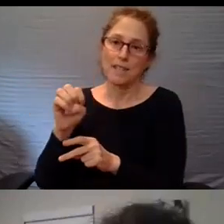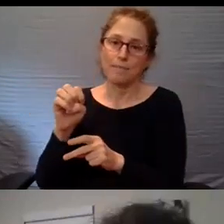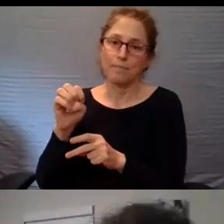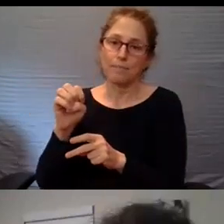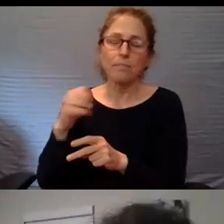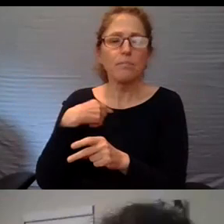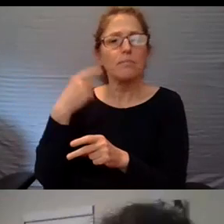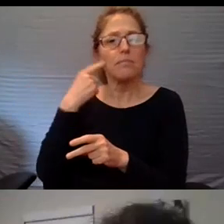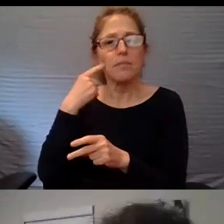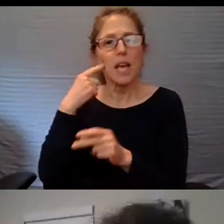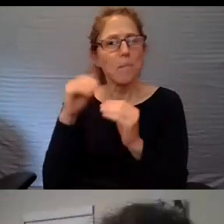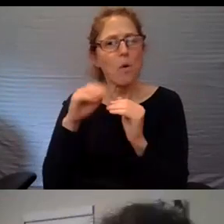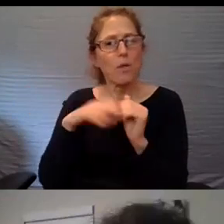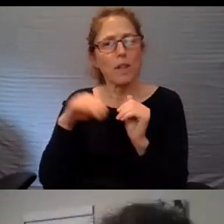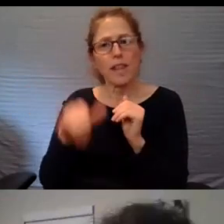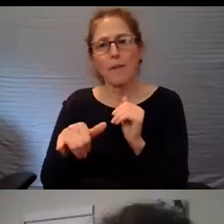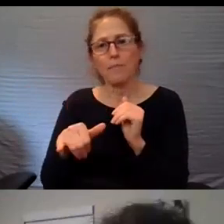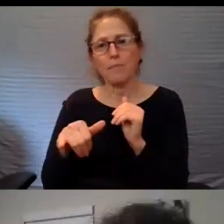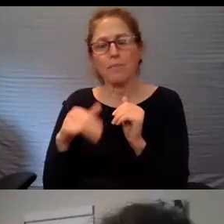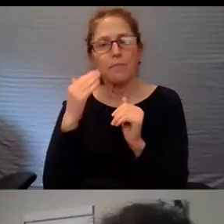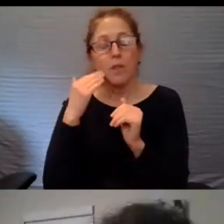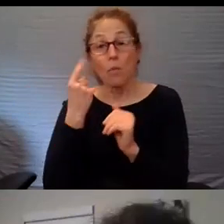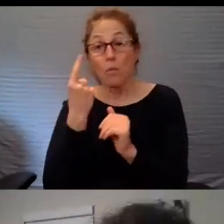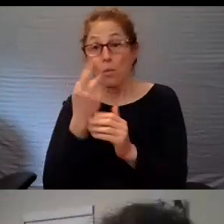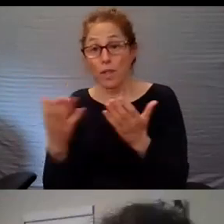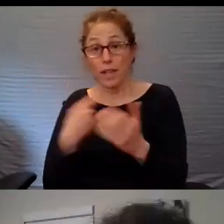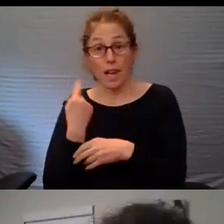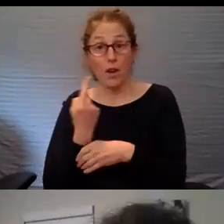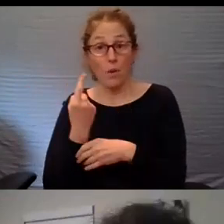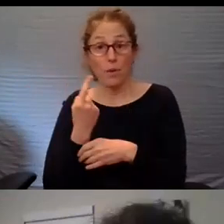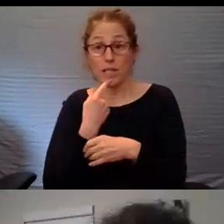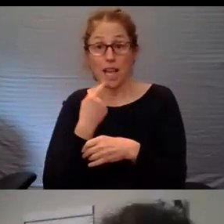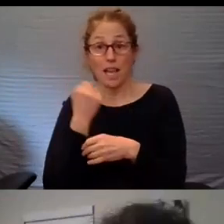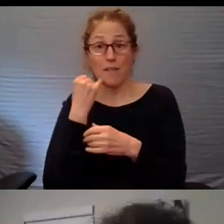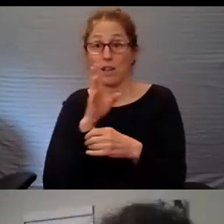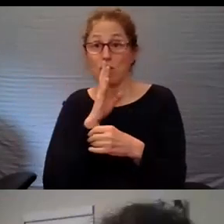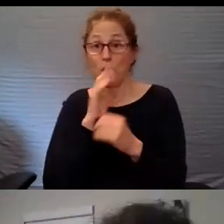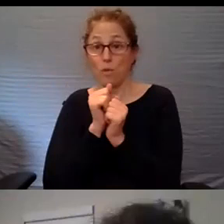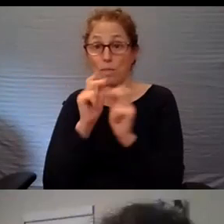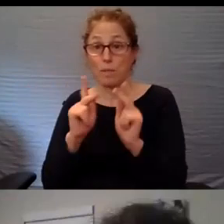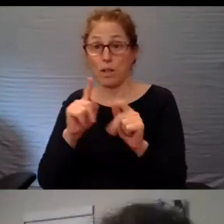One thing I always say when I talk to people about chronic illness is, you know,